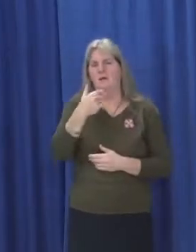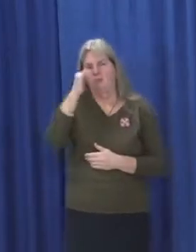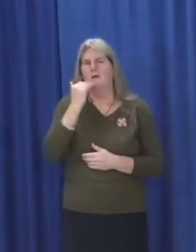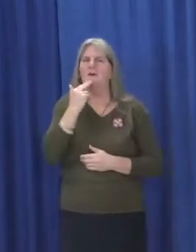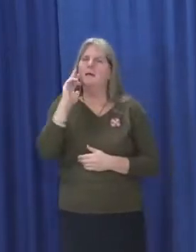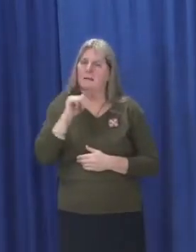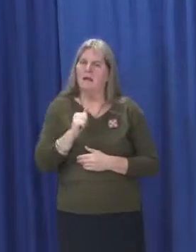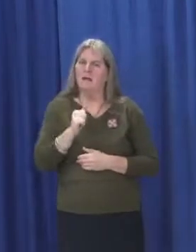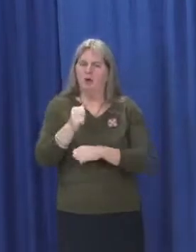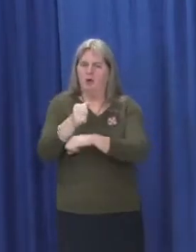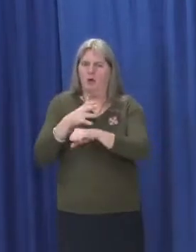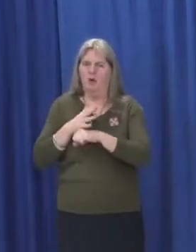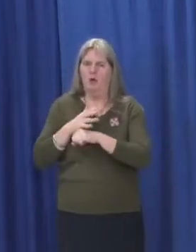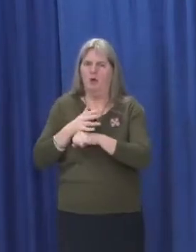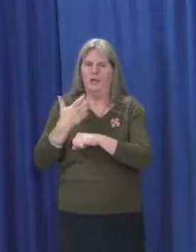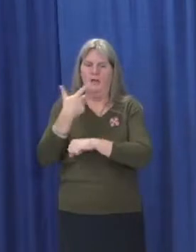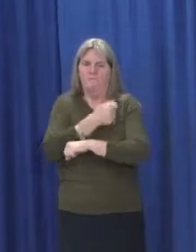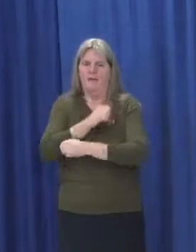received our vaccine early and